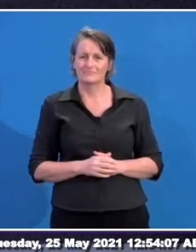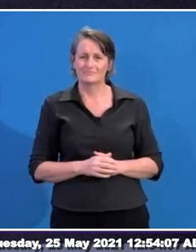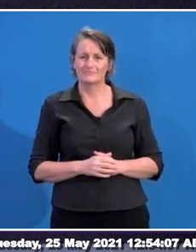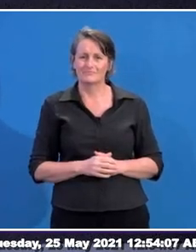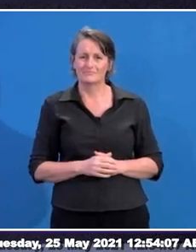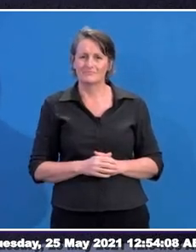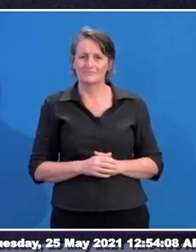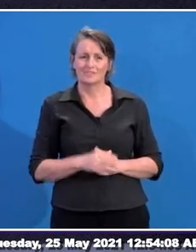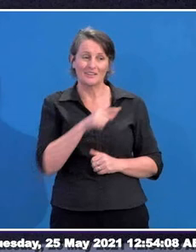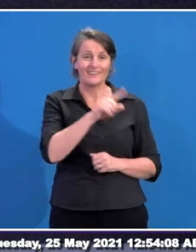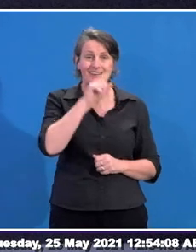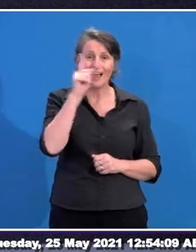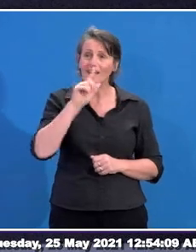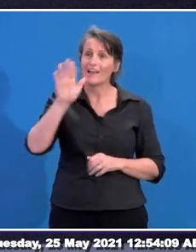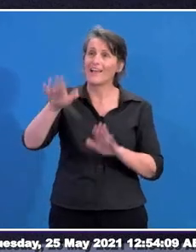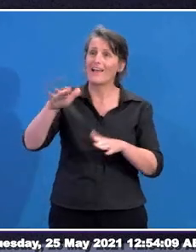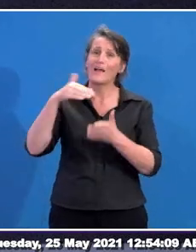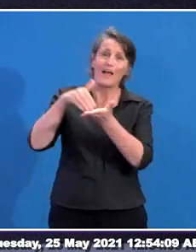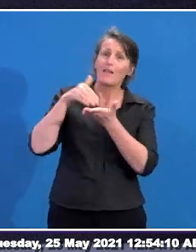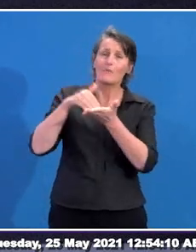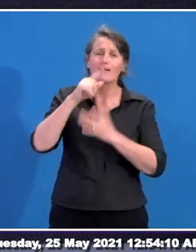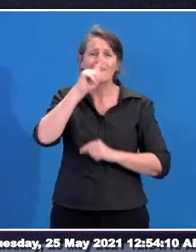you know, to defend him, you know.